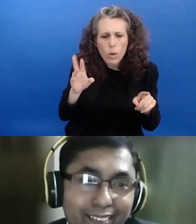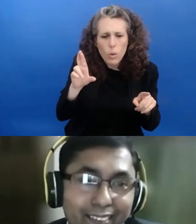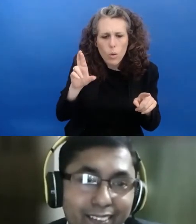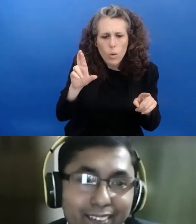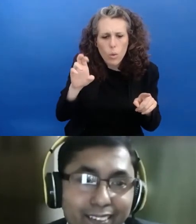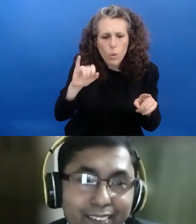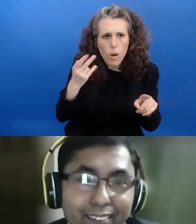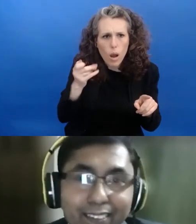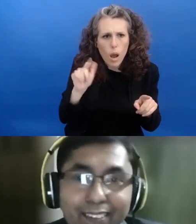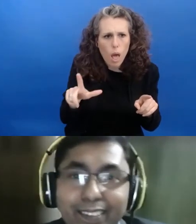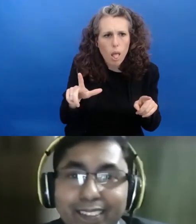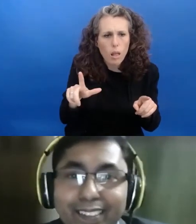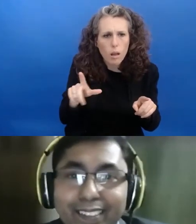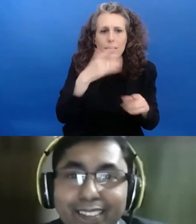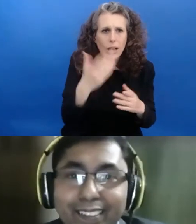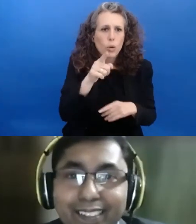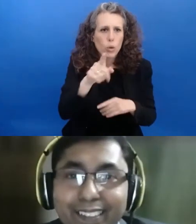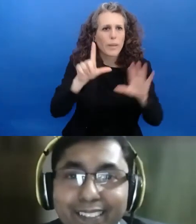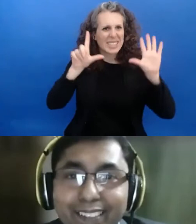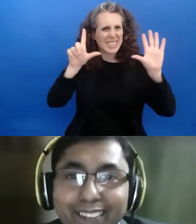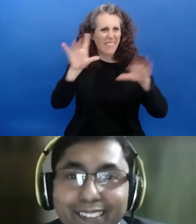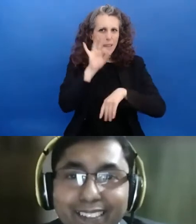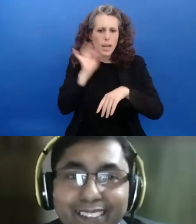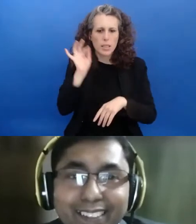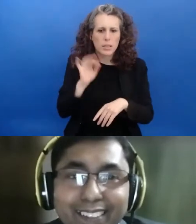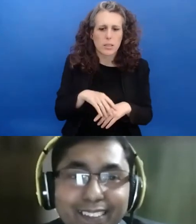you have seven minutes and i will uh give you a warning uh